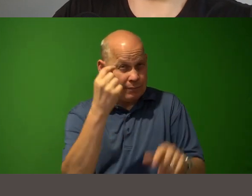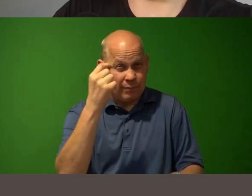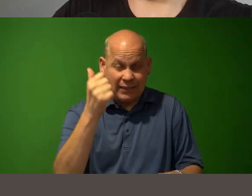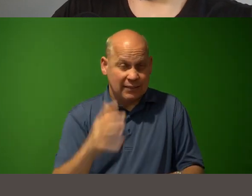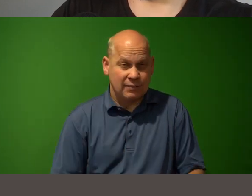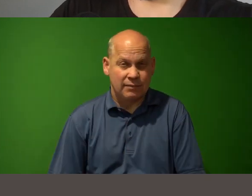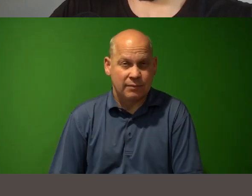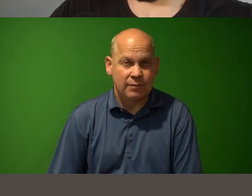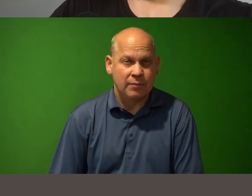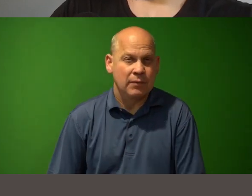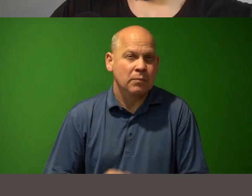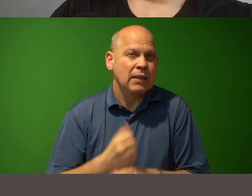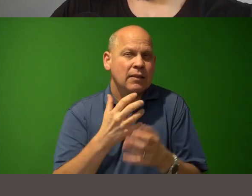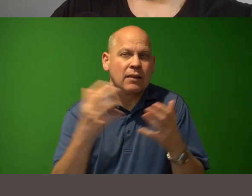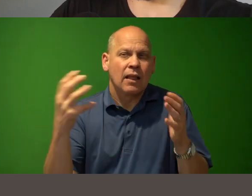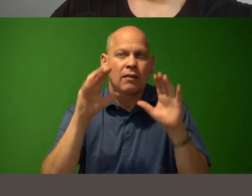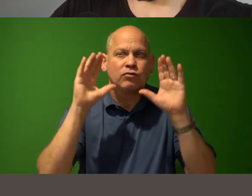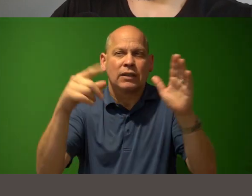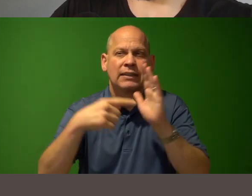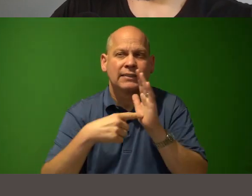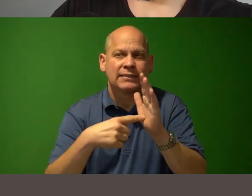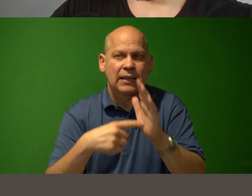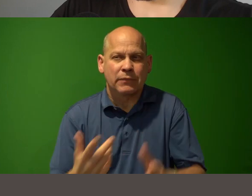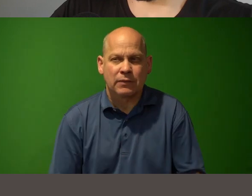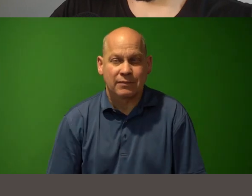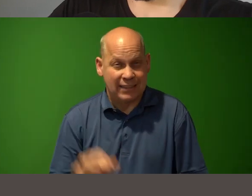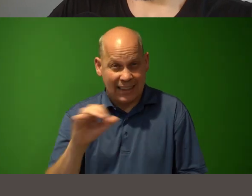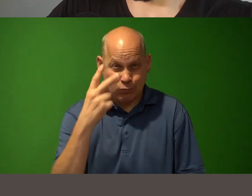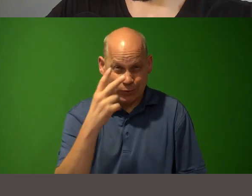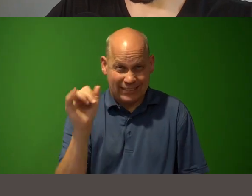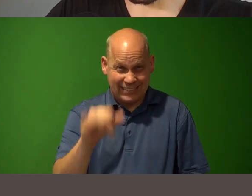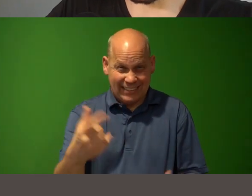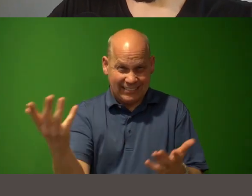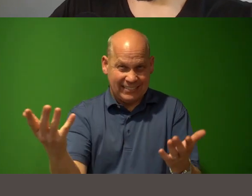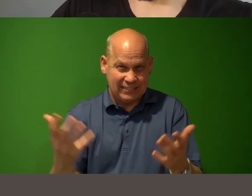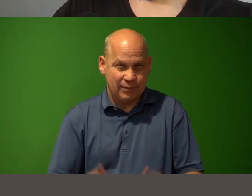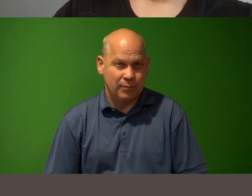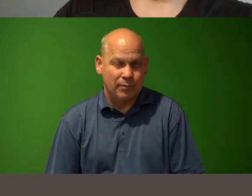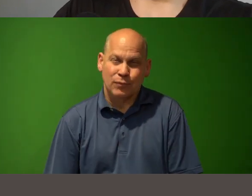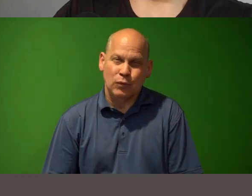And make lots of great examples, like you see here, so that once you make one diagram and